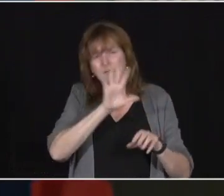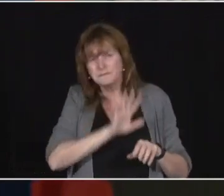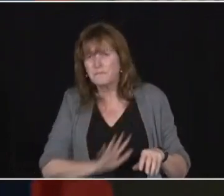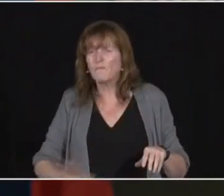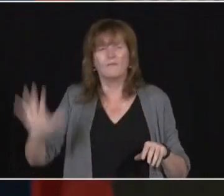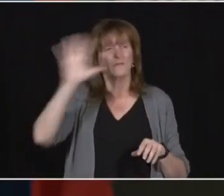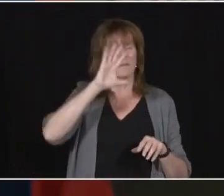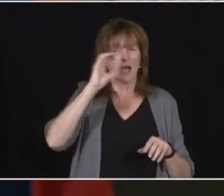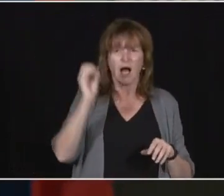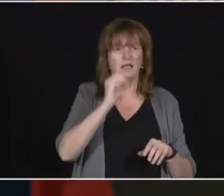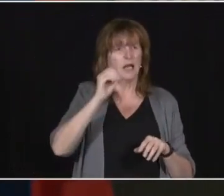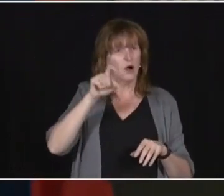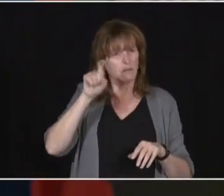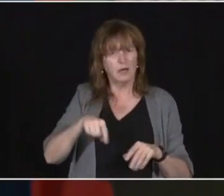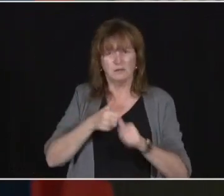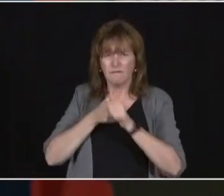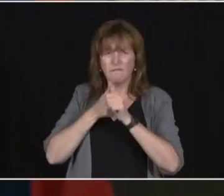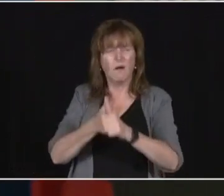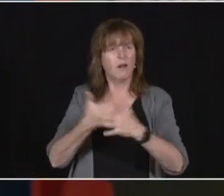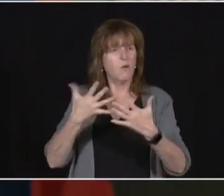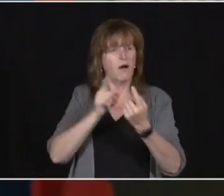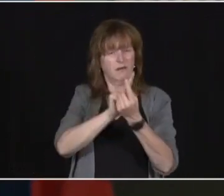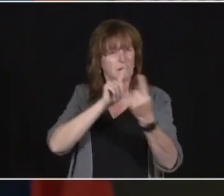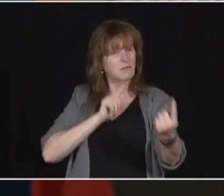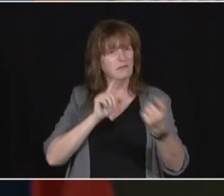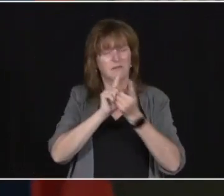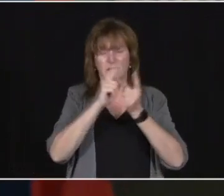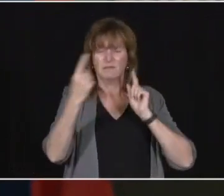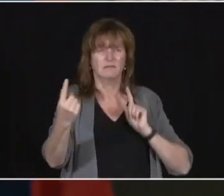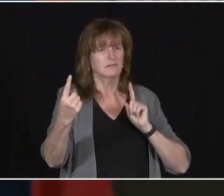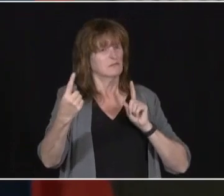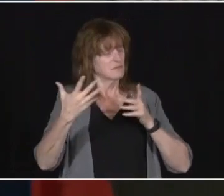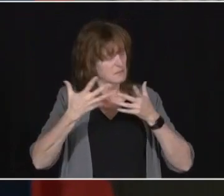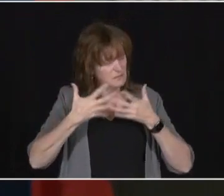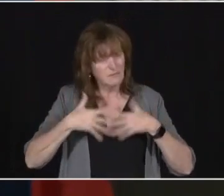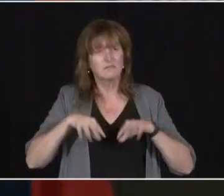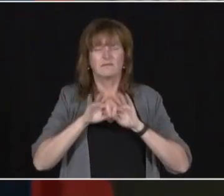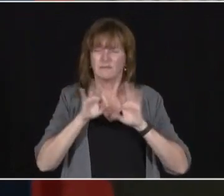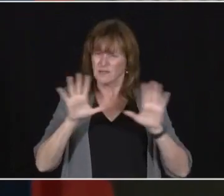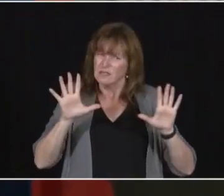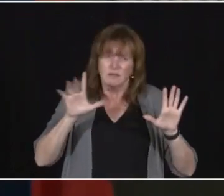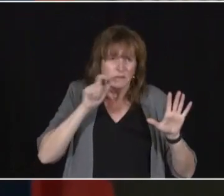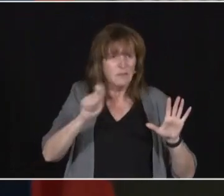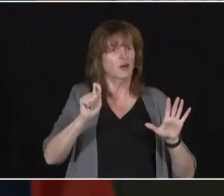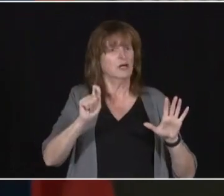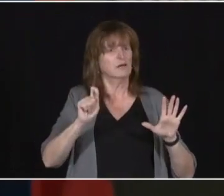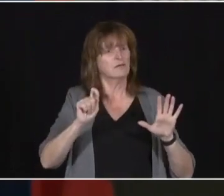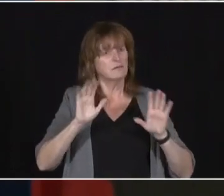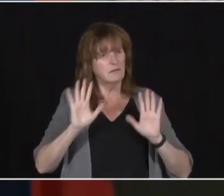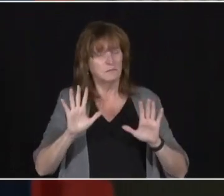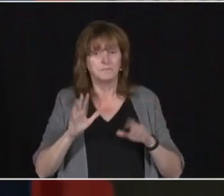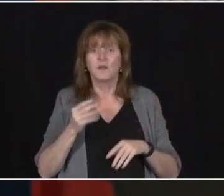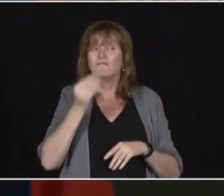practicing social distancing. It's absolutely critical and the food drives I have been not, everyone is wearing a mask, which